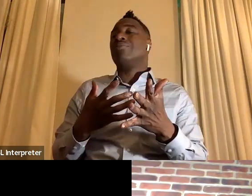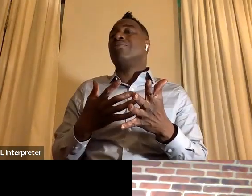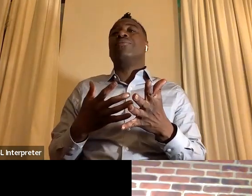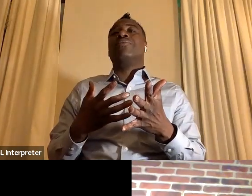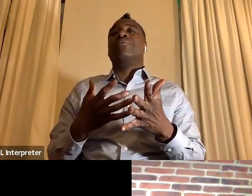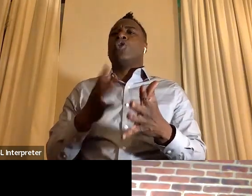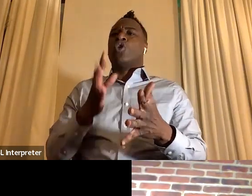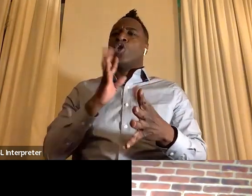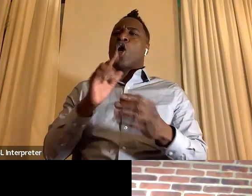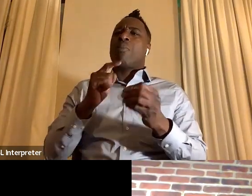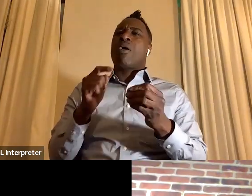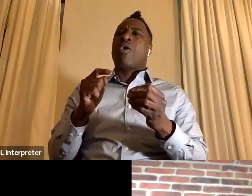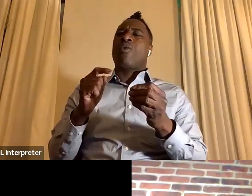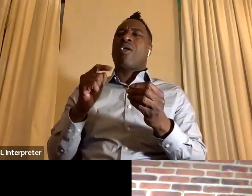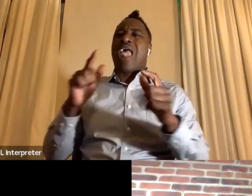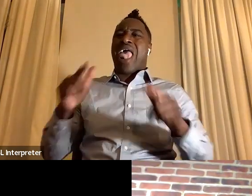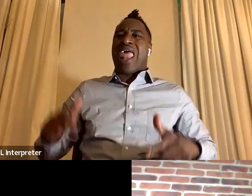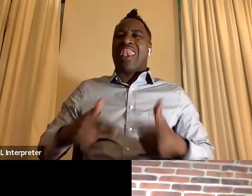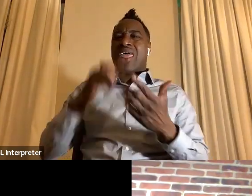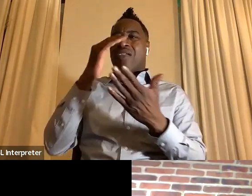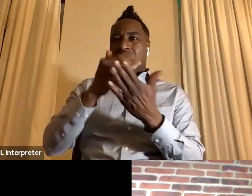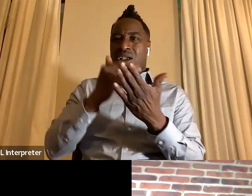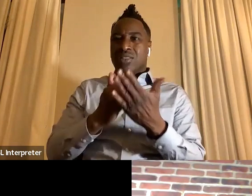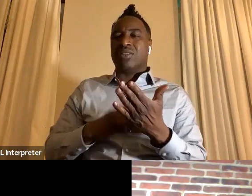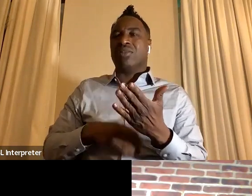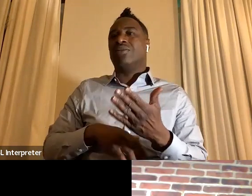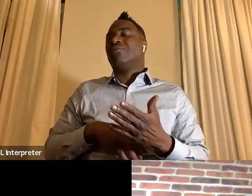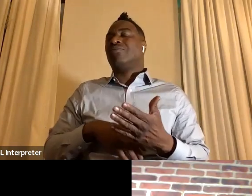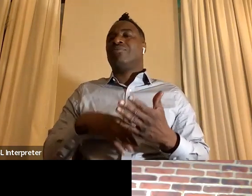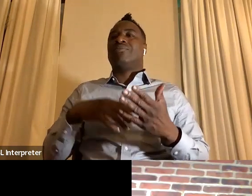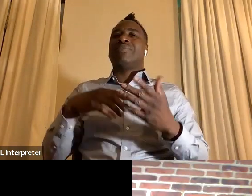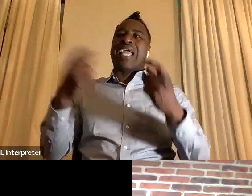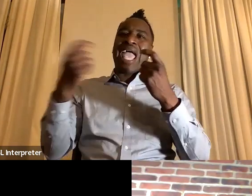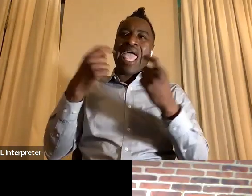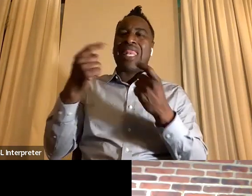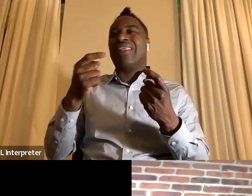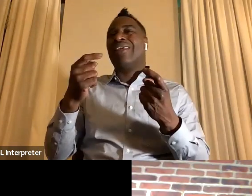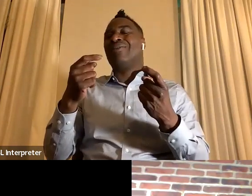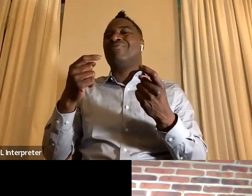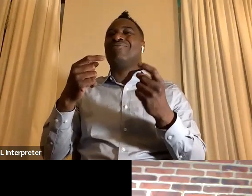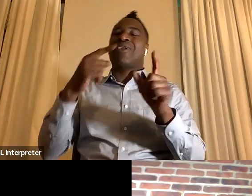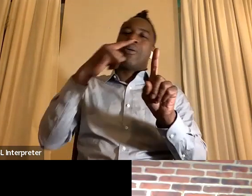and just dealing with the ups and downs of it and also sharing